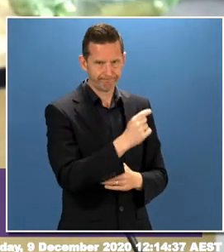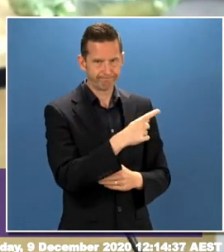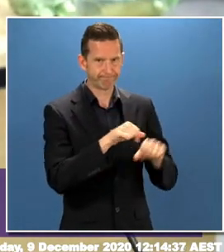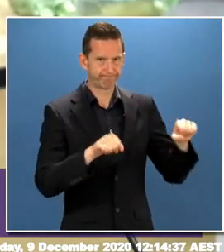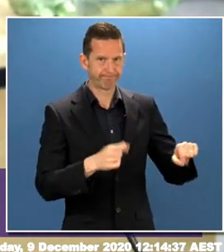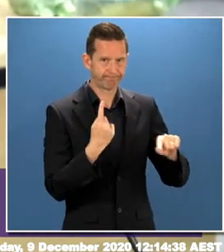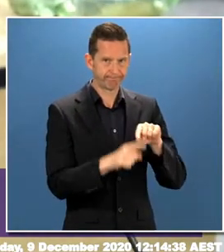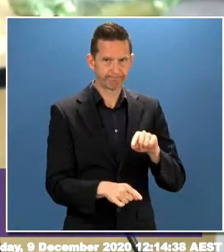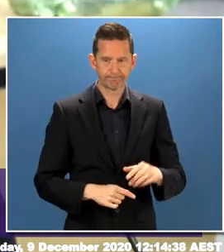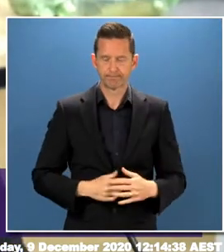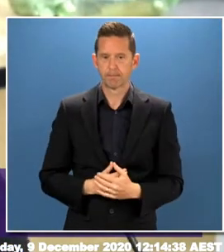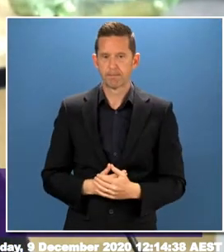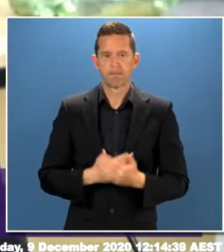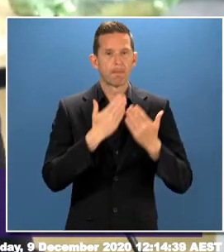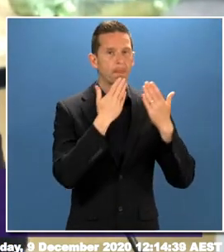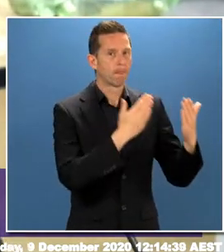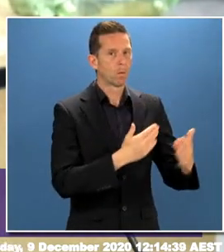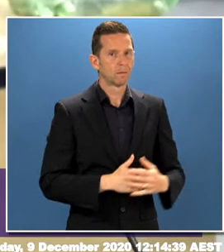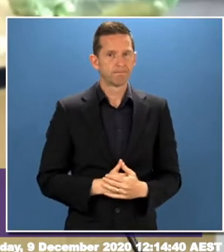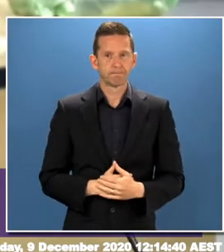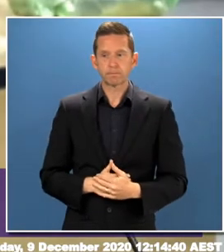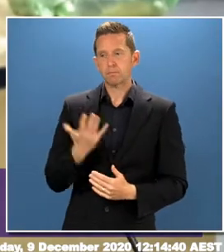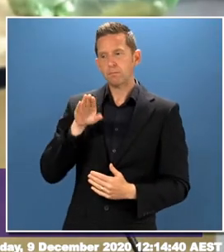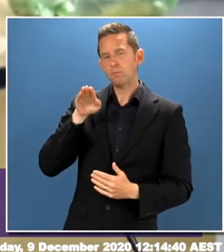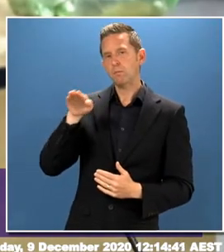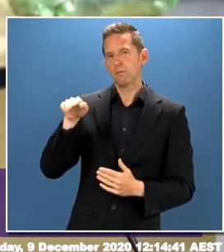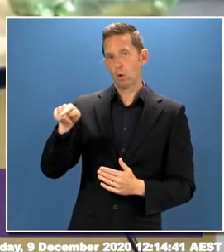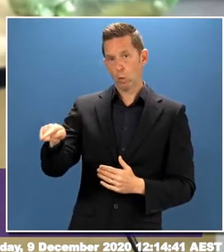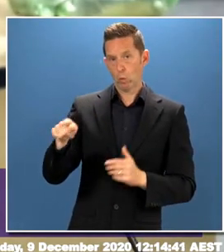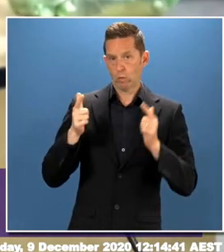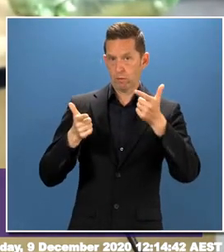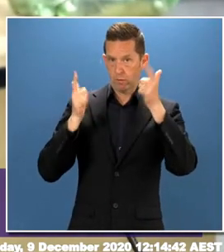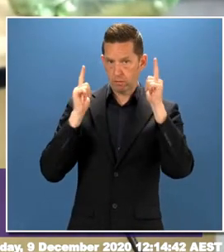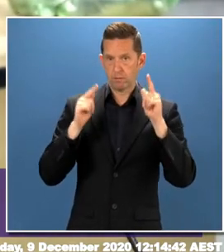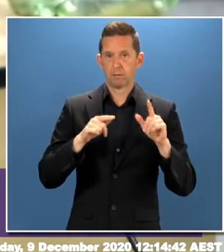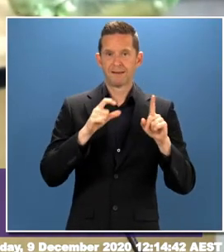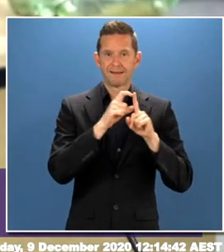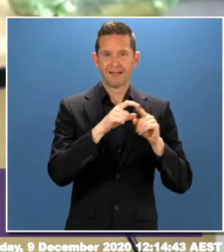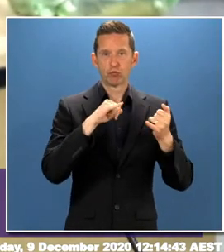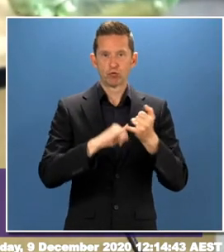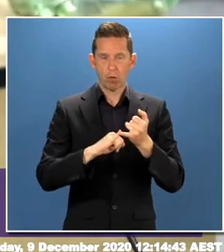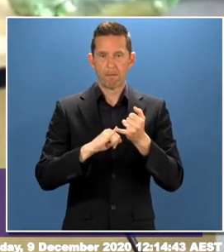Thank you, Chair. Ms Kroes, you are the executive officer of Down Syndrome Northern Territory